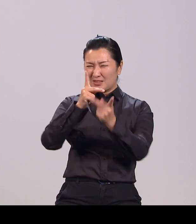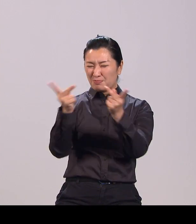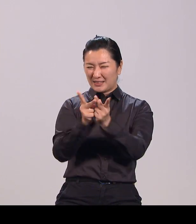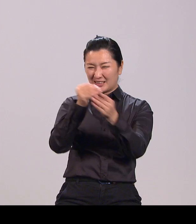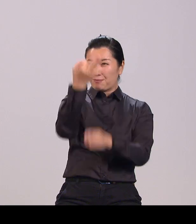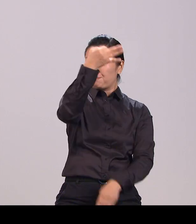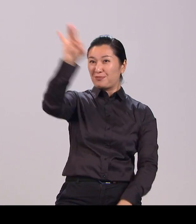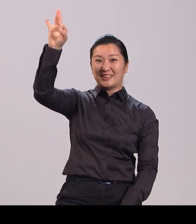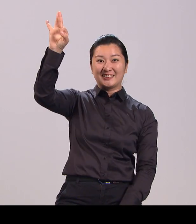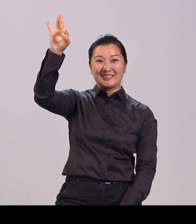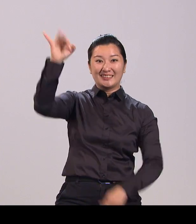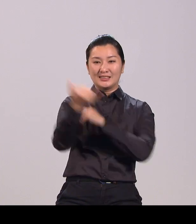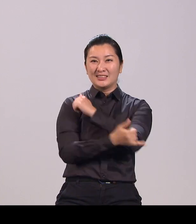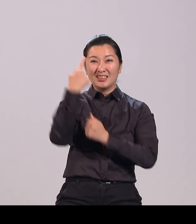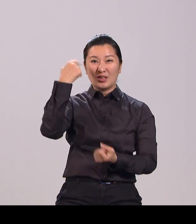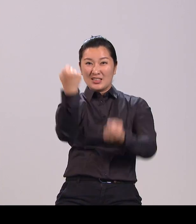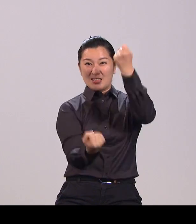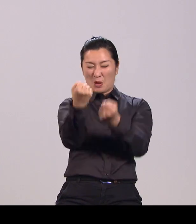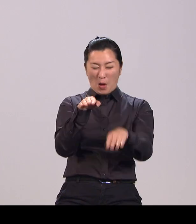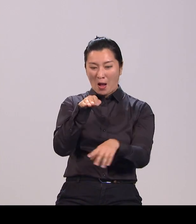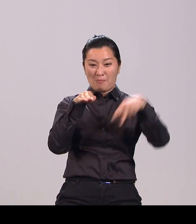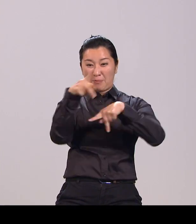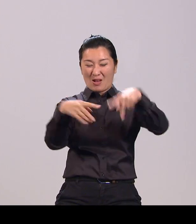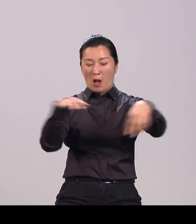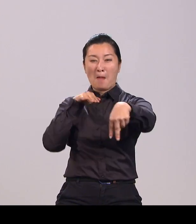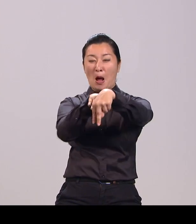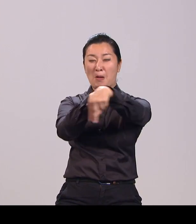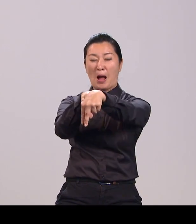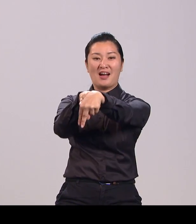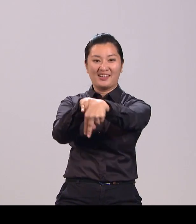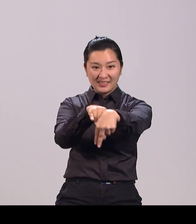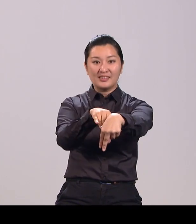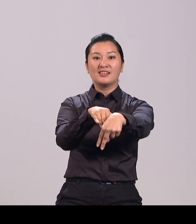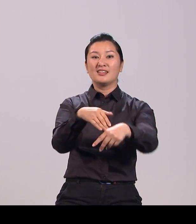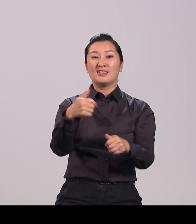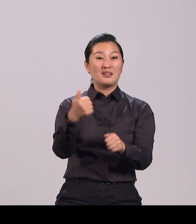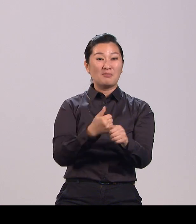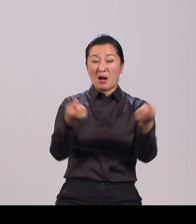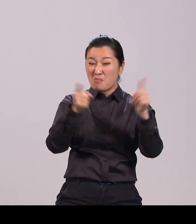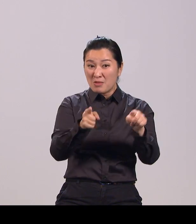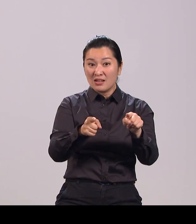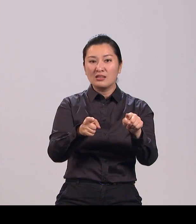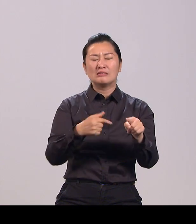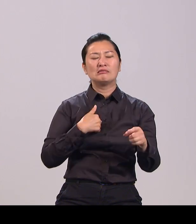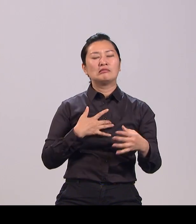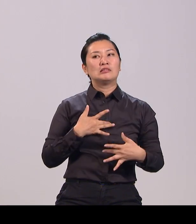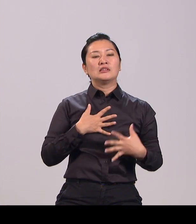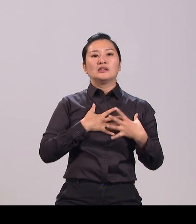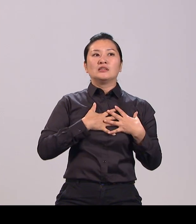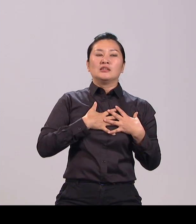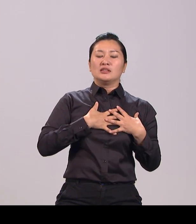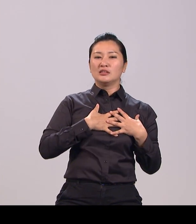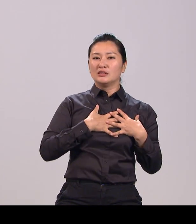and many more attacks, each one heart-breaking, shocking, yet each time no longer a real surprise.